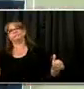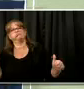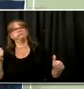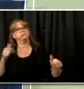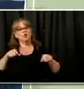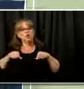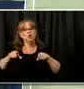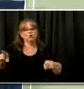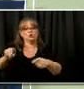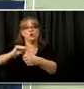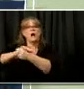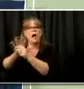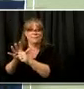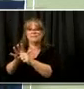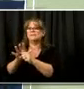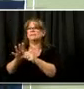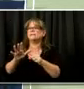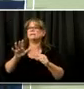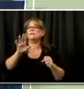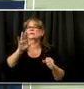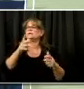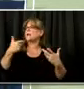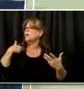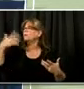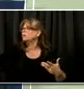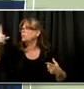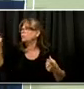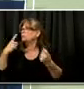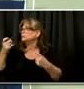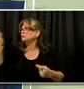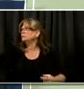Governor, can you say exactly what the enrollment deadlines are looking like for